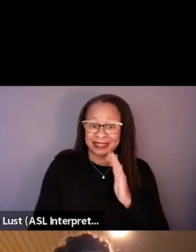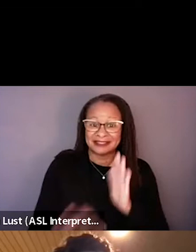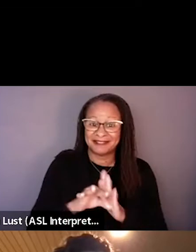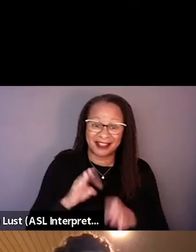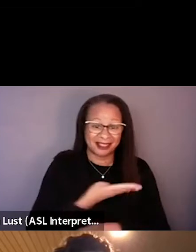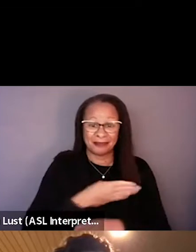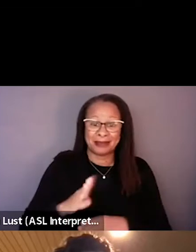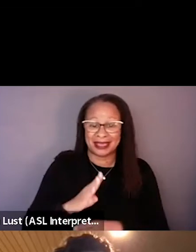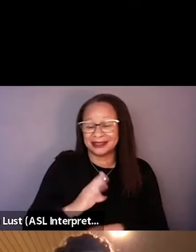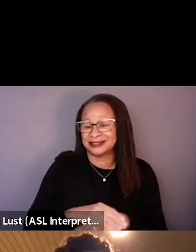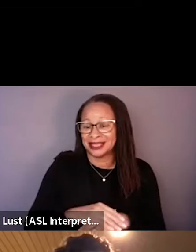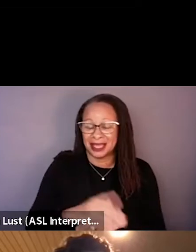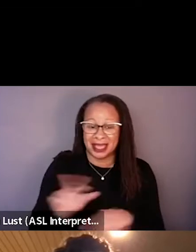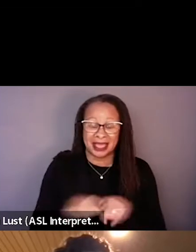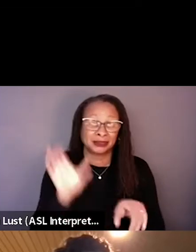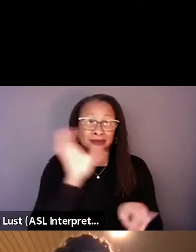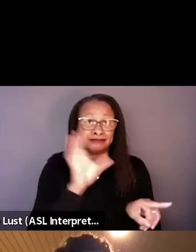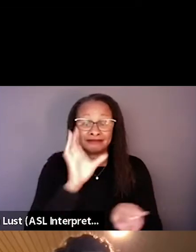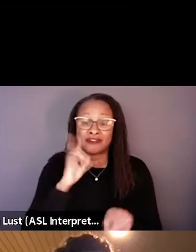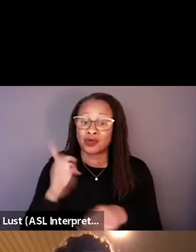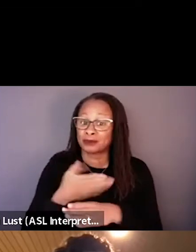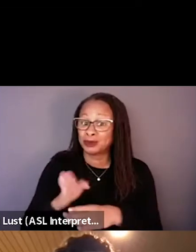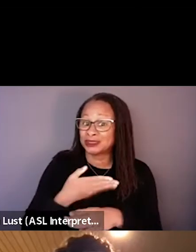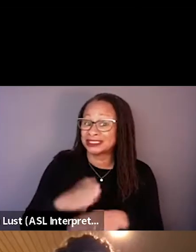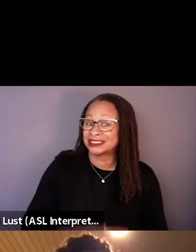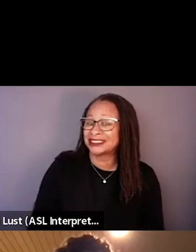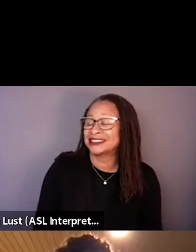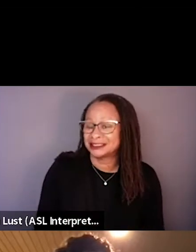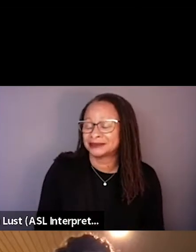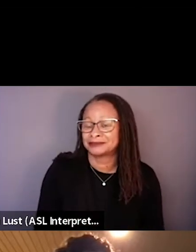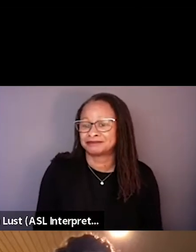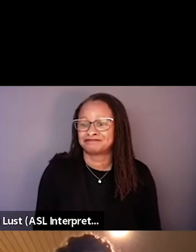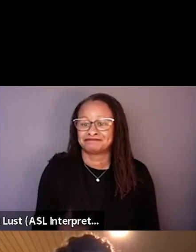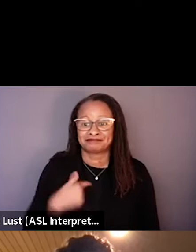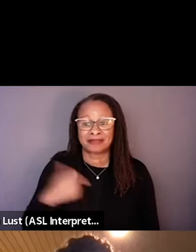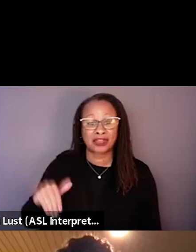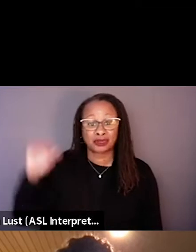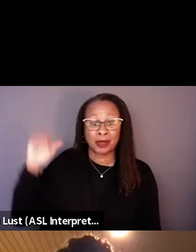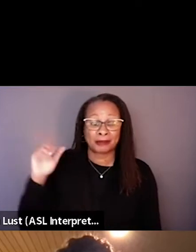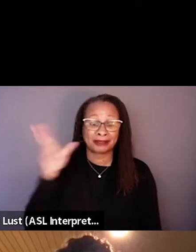as you were out there looking for music. Yeah, so I grew up listening to, you know, heavy music,